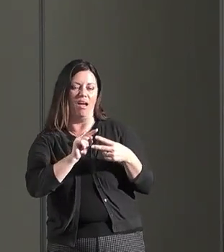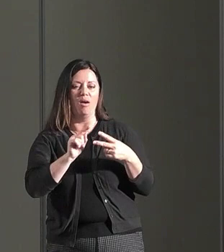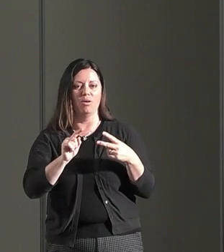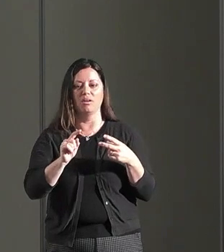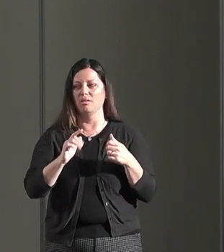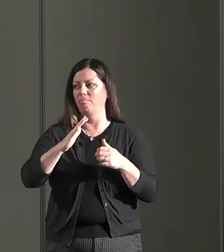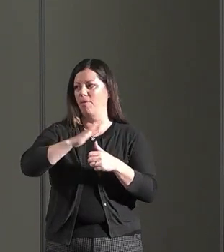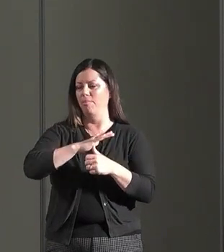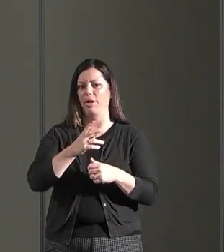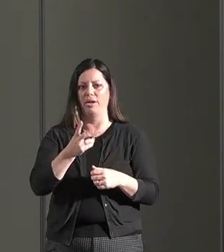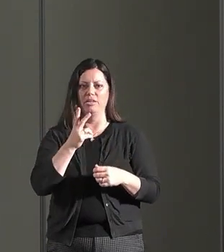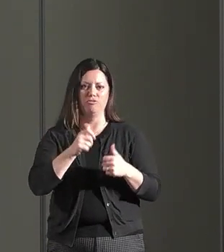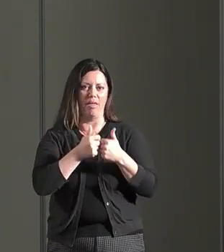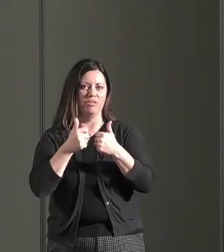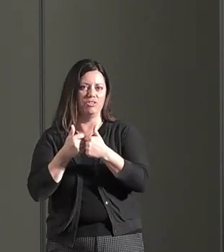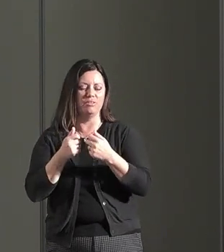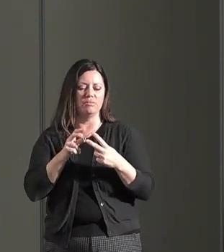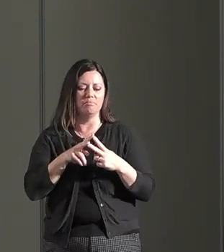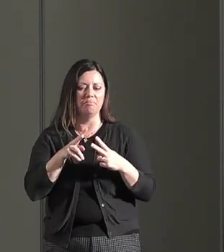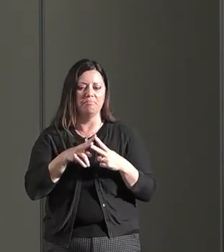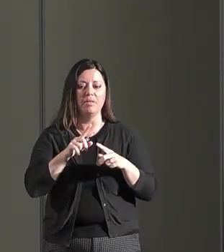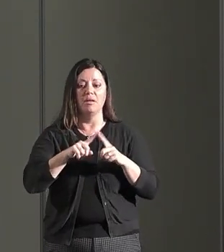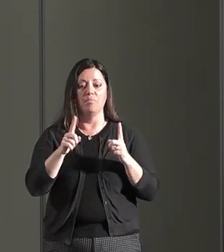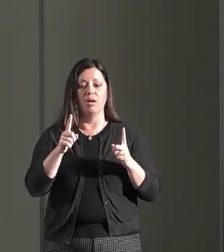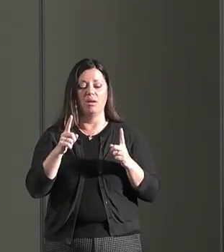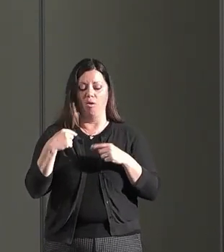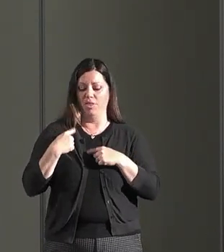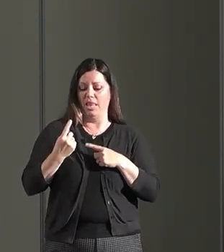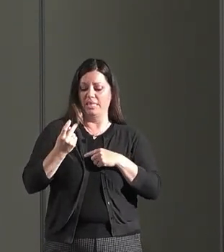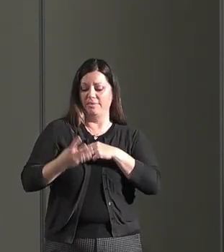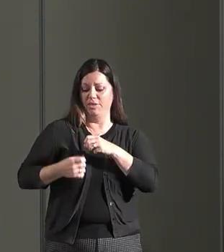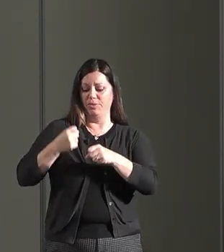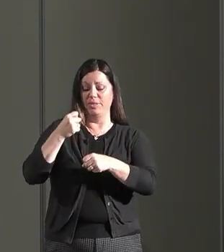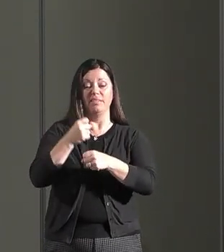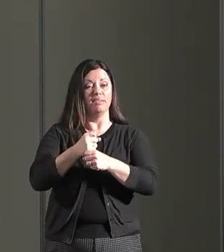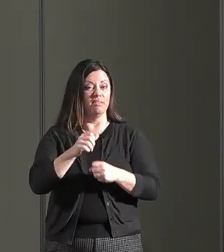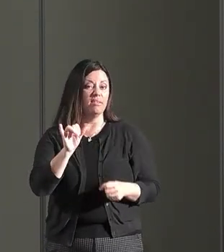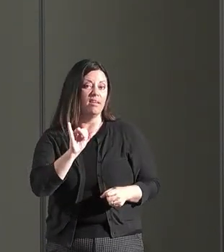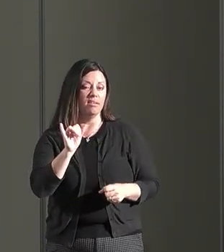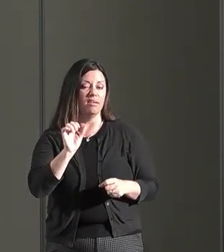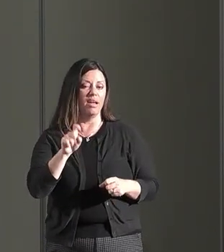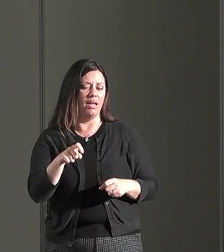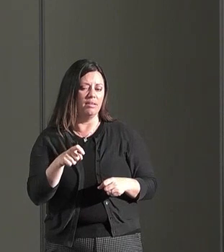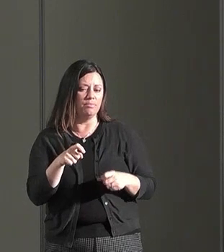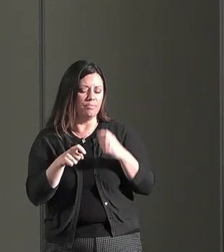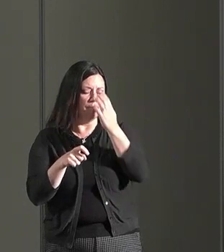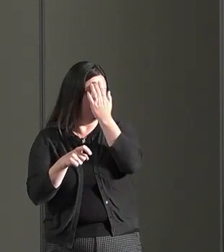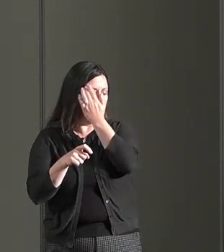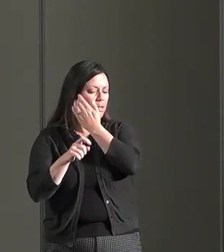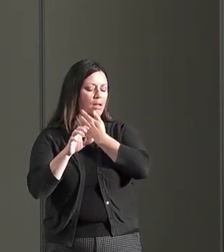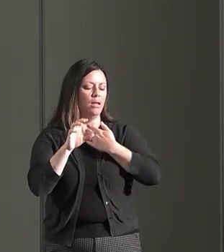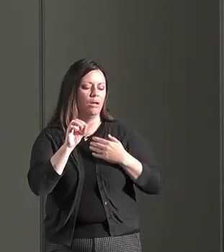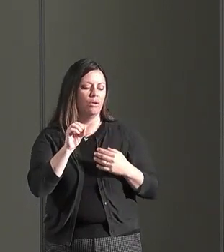changes but over the last few years we also had to deal with the COVID 19 pandemic because